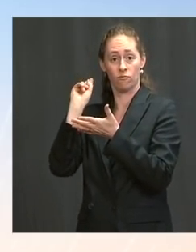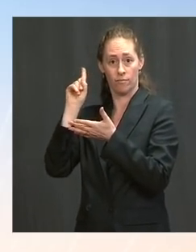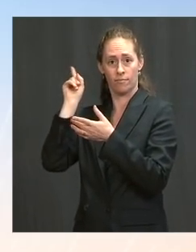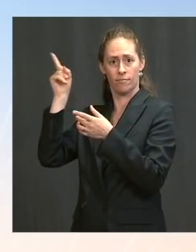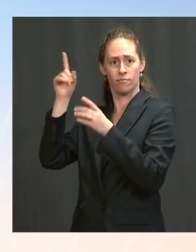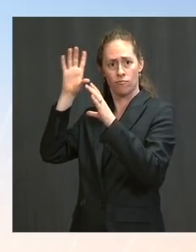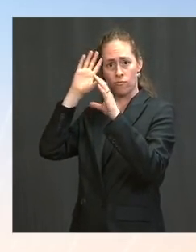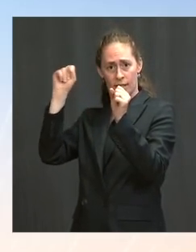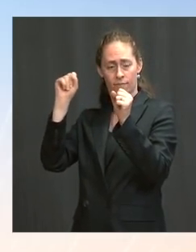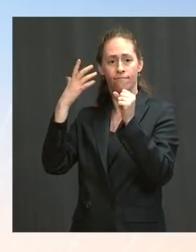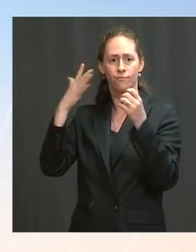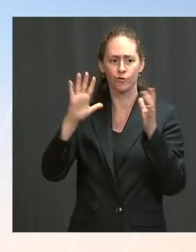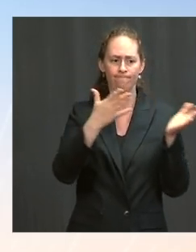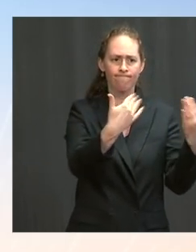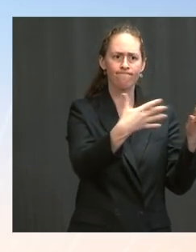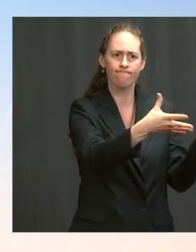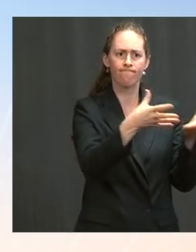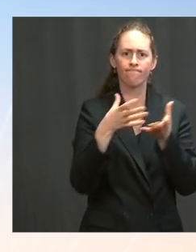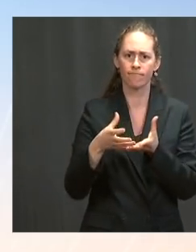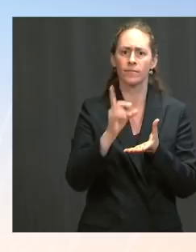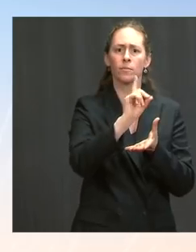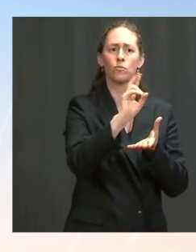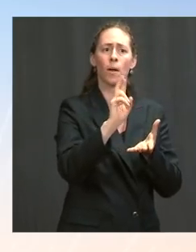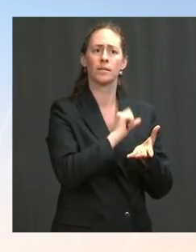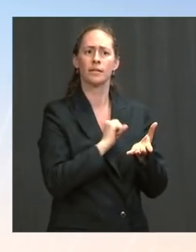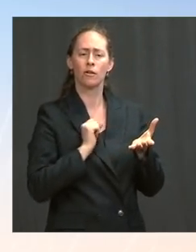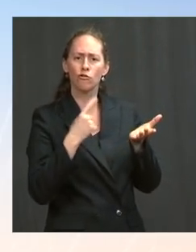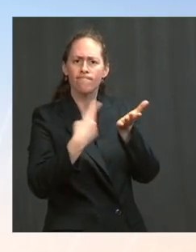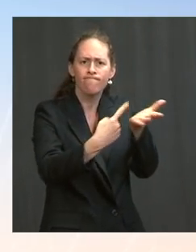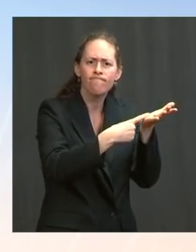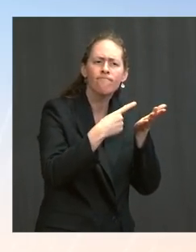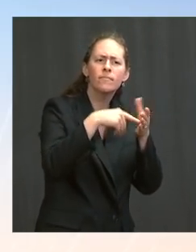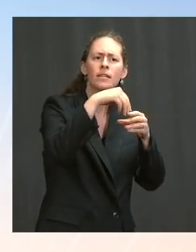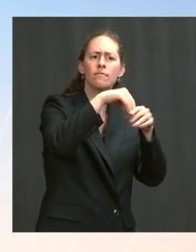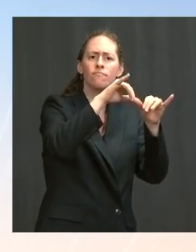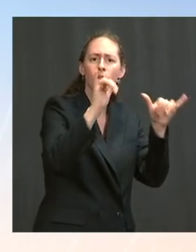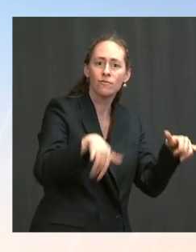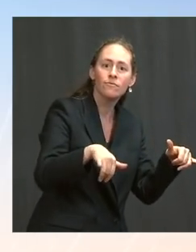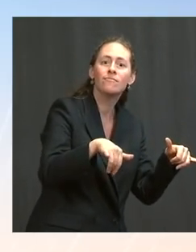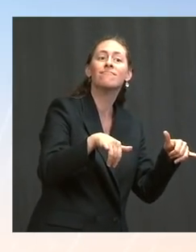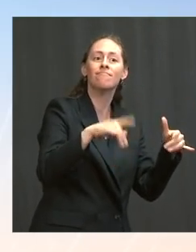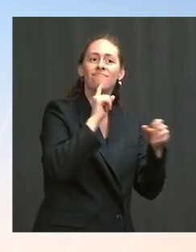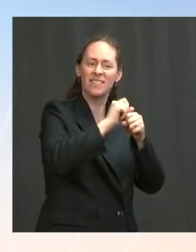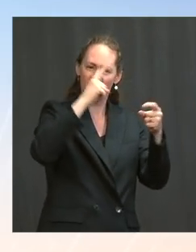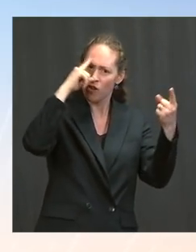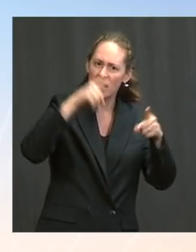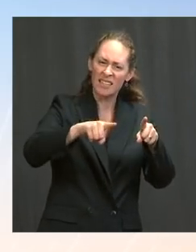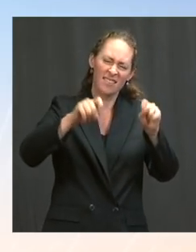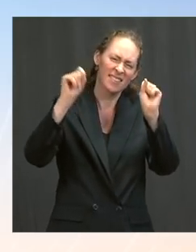announced a historic infrastructure deal that would put Americans back to work with the biggest investments in our roads and bridges